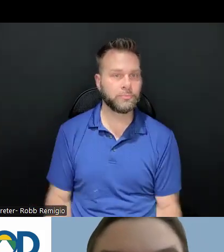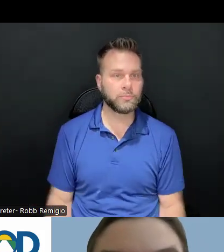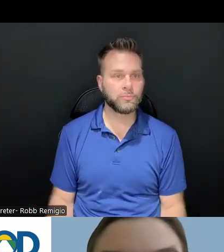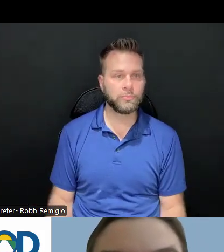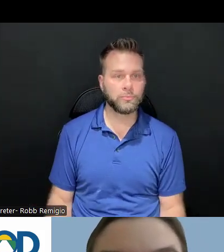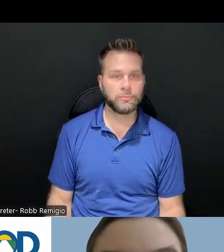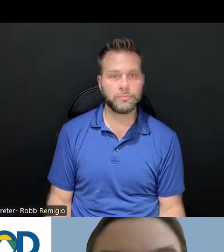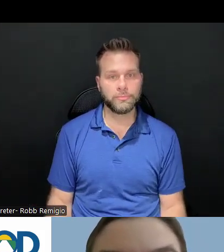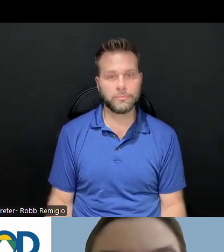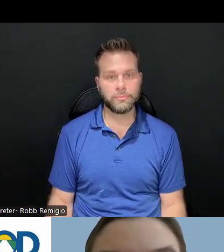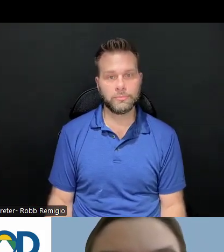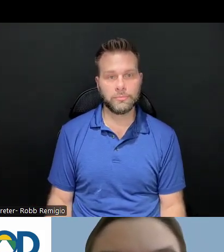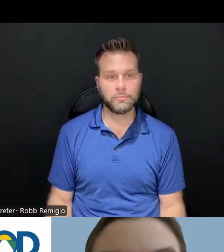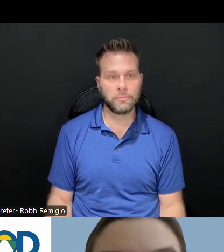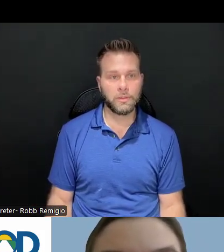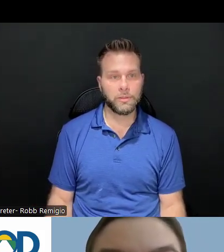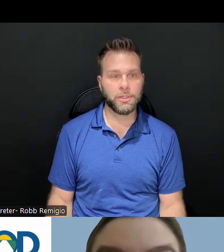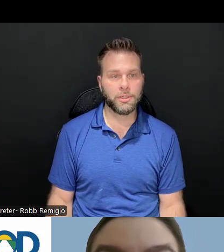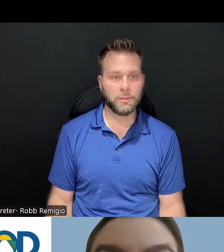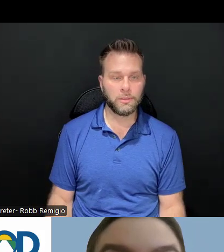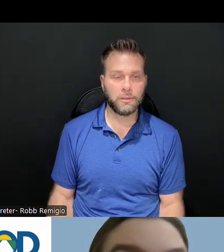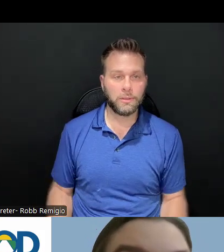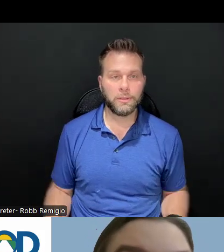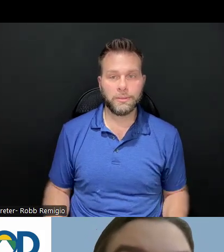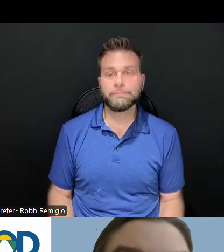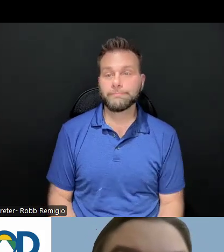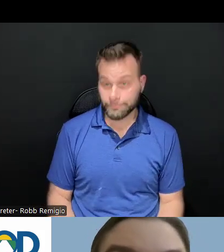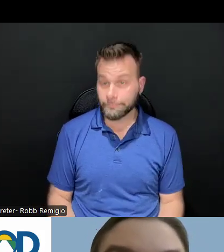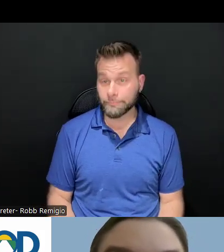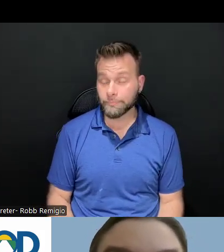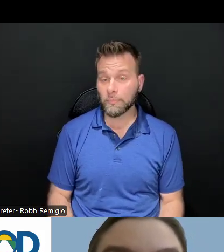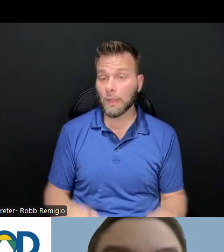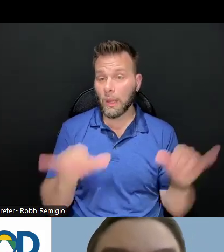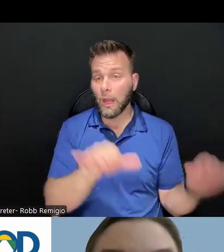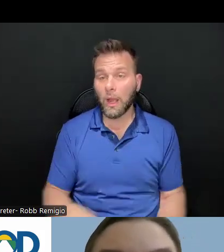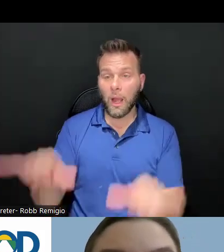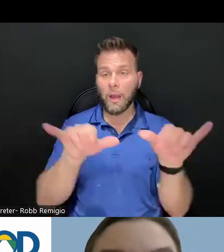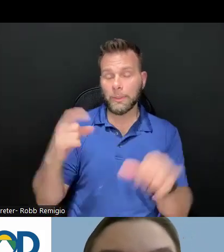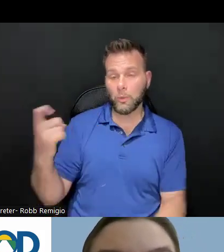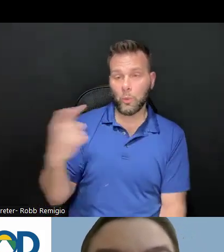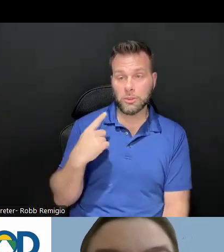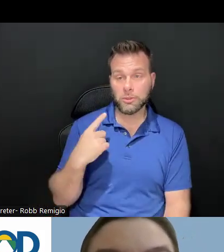Next slide, please. So, another common question we